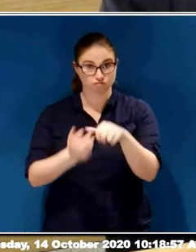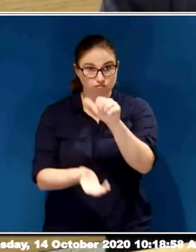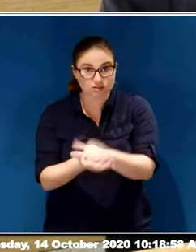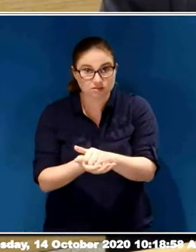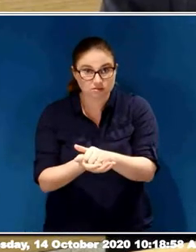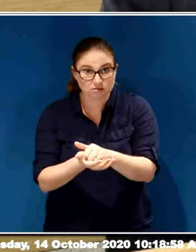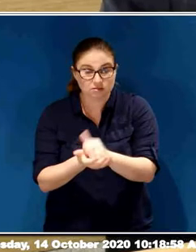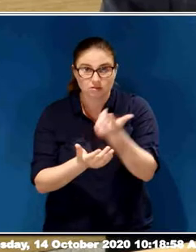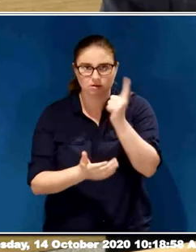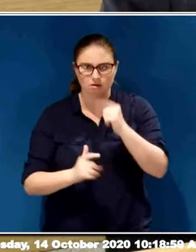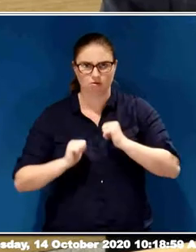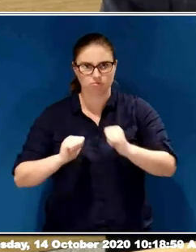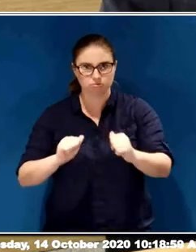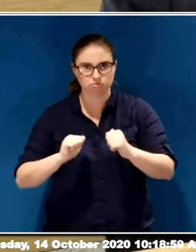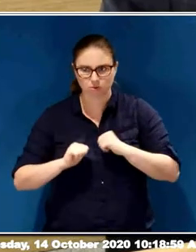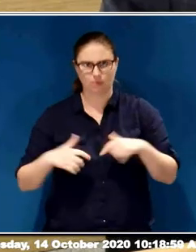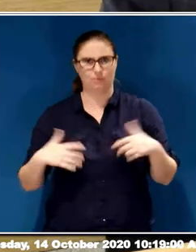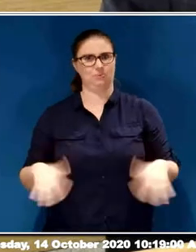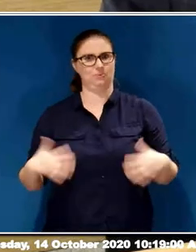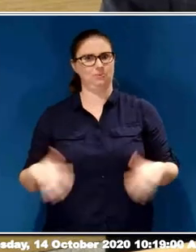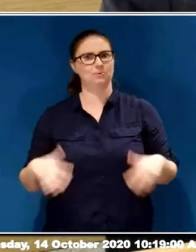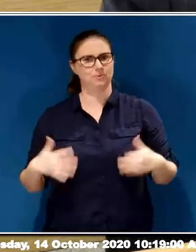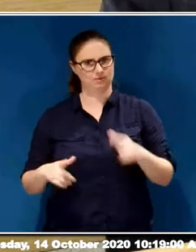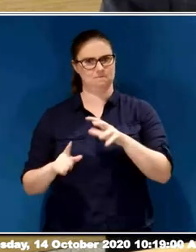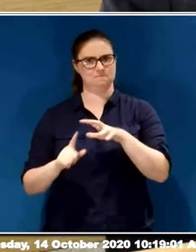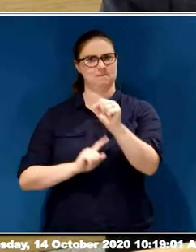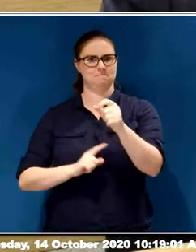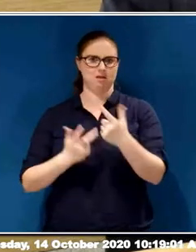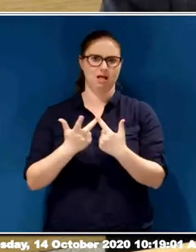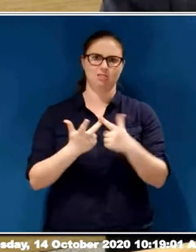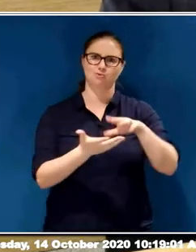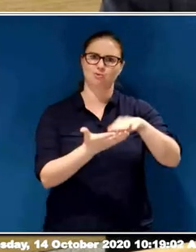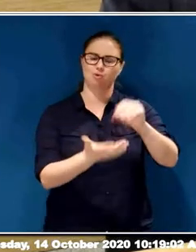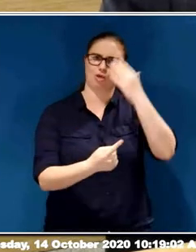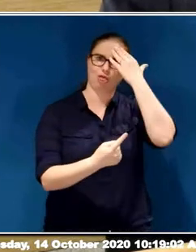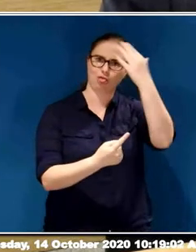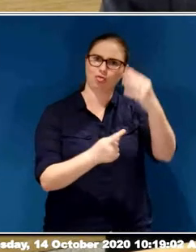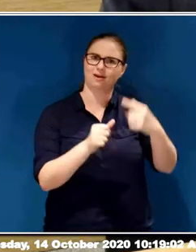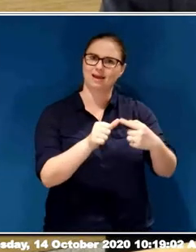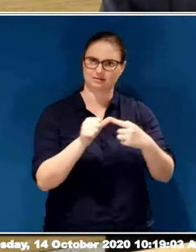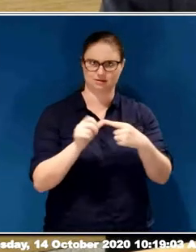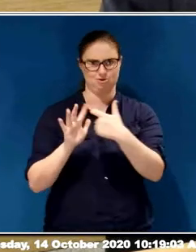And I guess the other biggest highlight is at the end of the Year 6 year